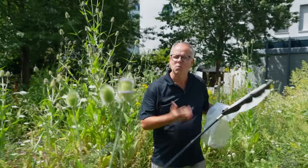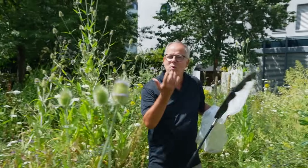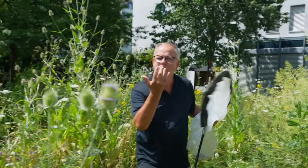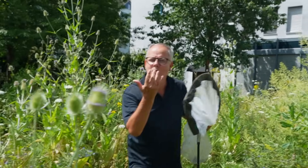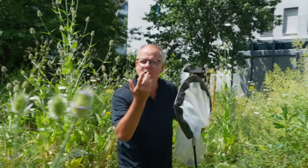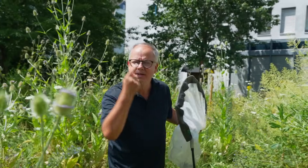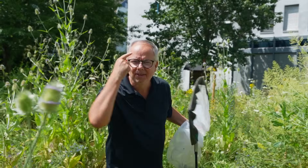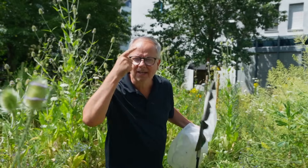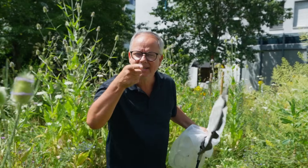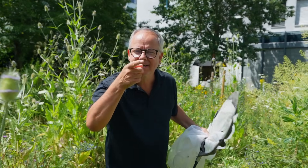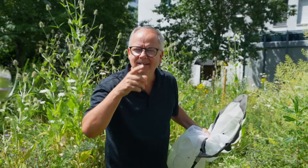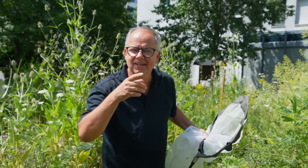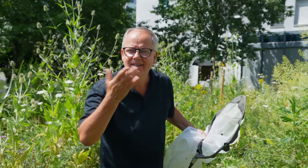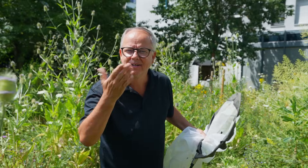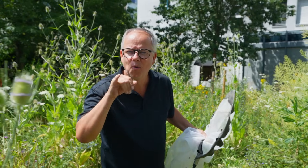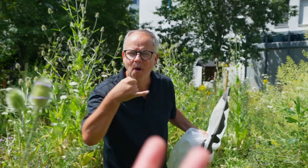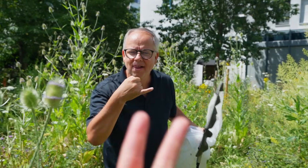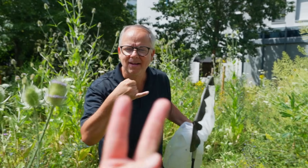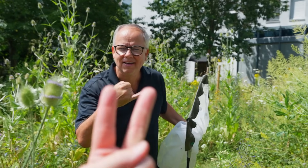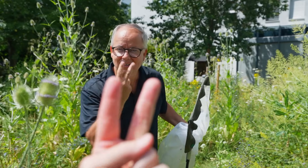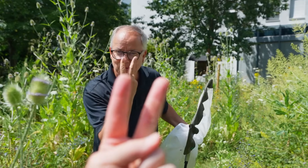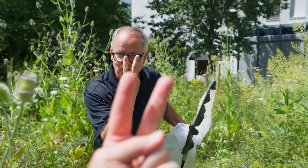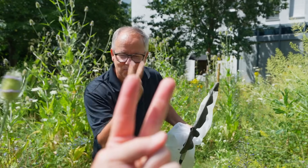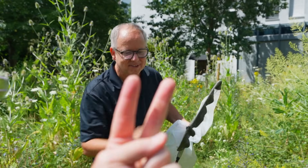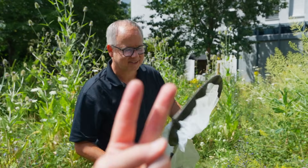How many do you think I have Joel? Two?